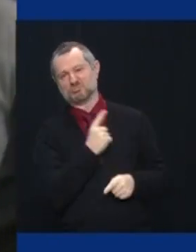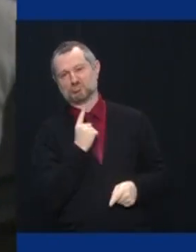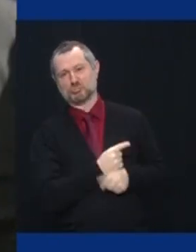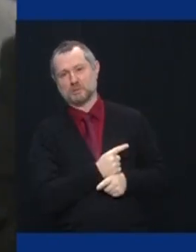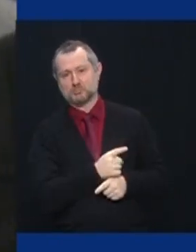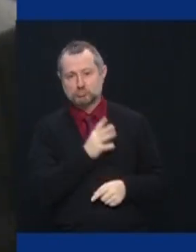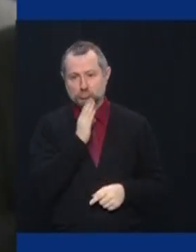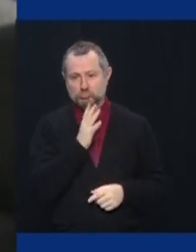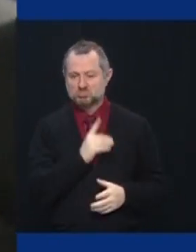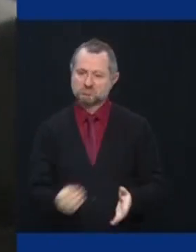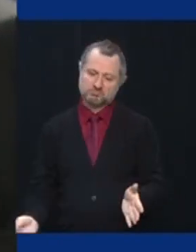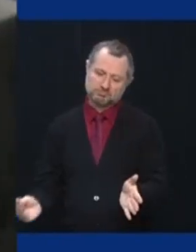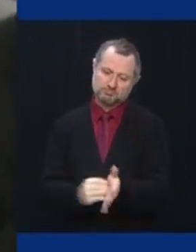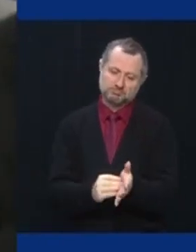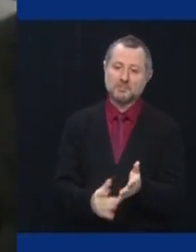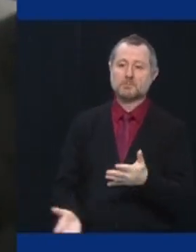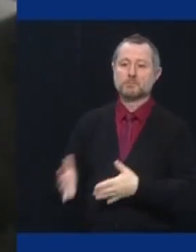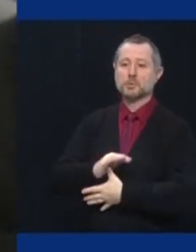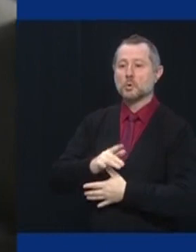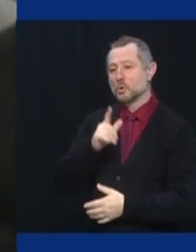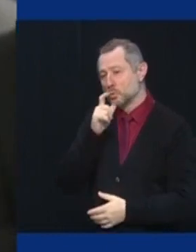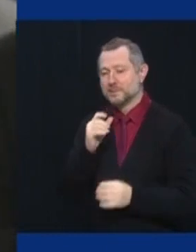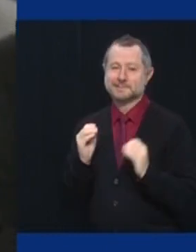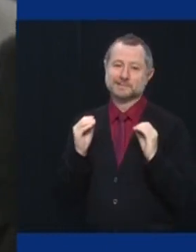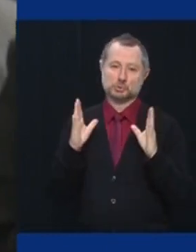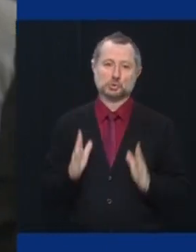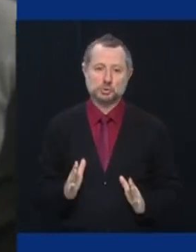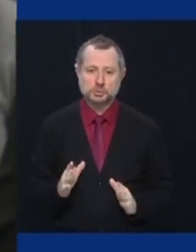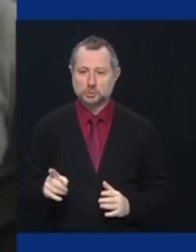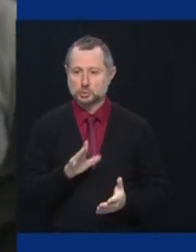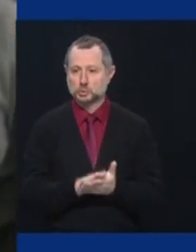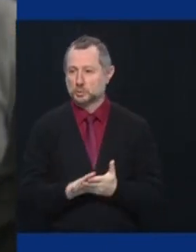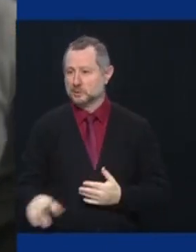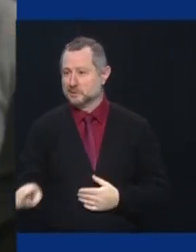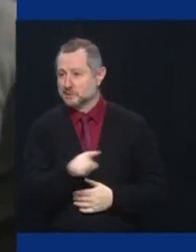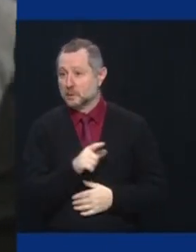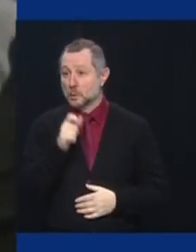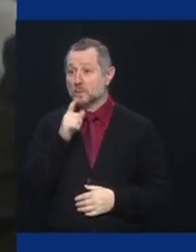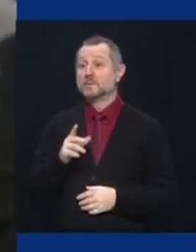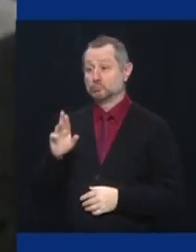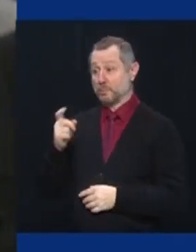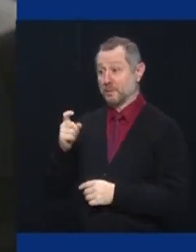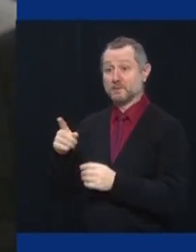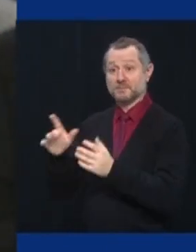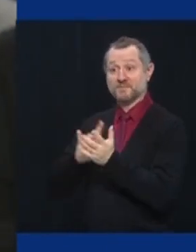AGE YOU CAN IDENTIFY IT BY JUST A DRIVER'S LICENSE. AND PRESIDENT BIDEN, RIGHTFULLY SO, HAS MADE TEACHERS A